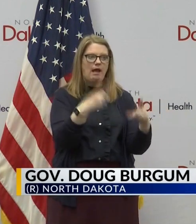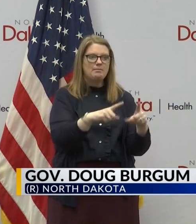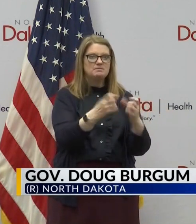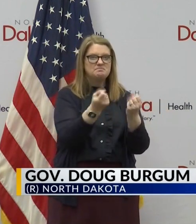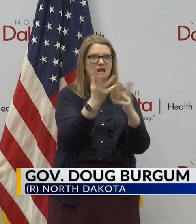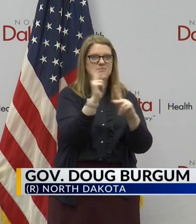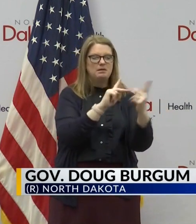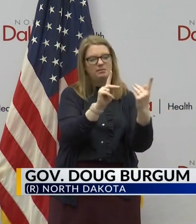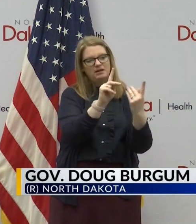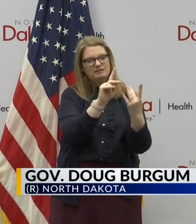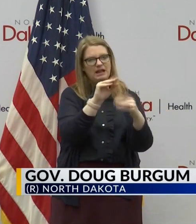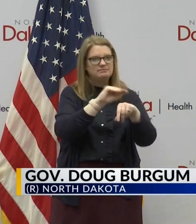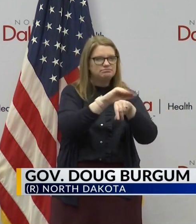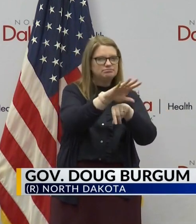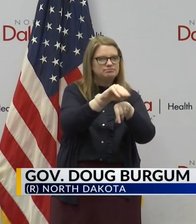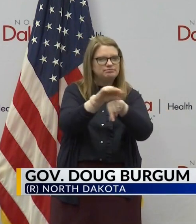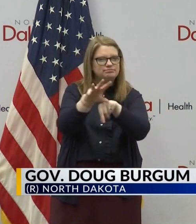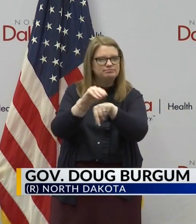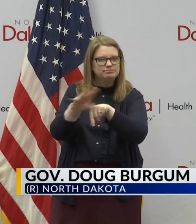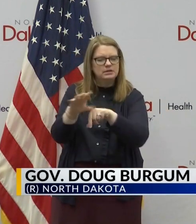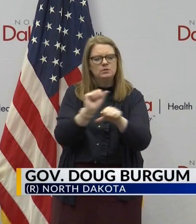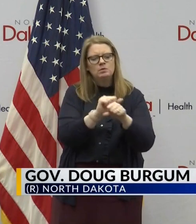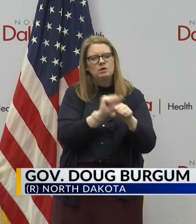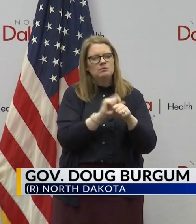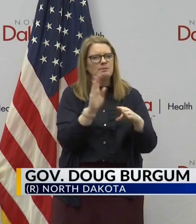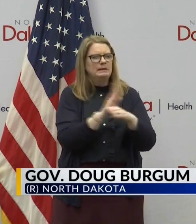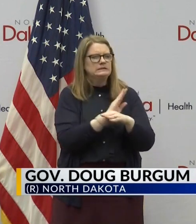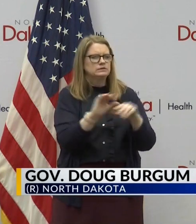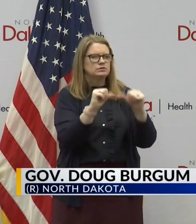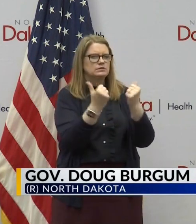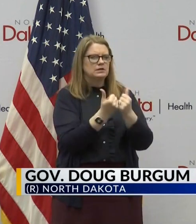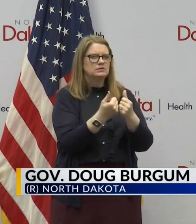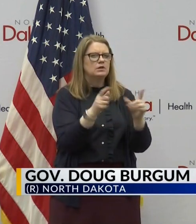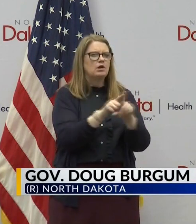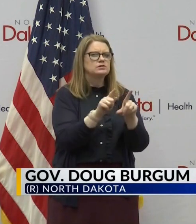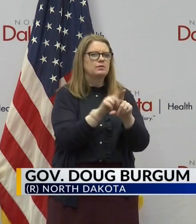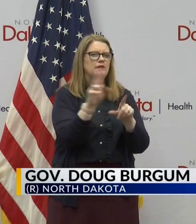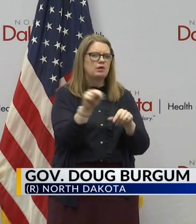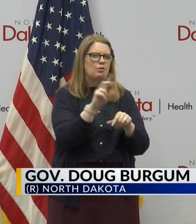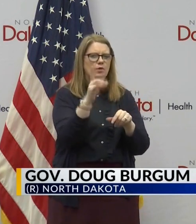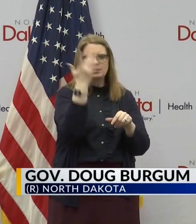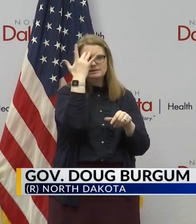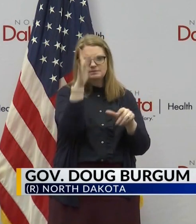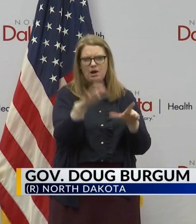RESTAURANTS, THEATRES, GYMS, PERSONAL CARE BUSINESSES, THOSE WITH THE HIGHER RISK FOR